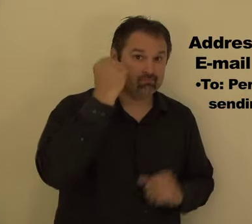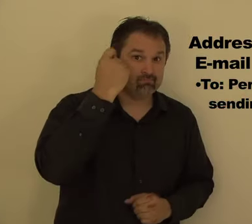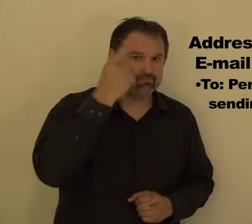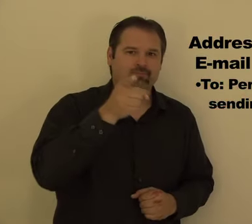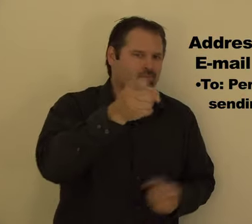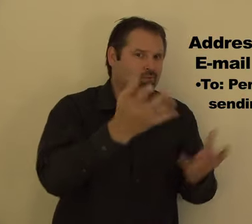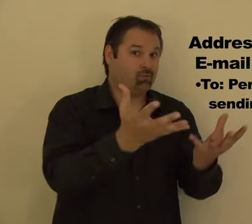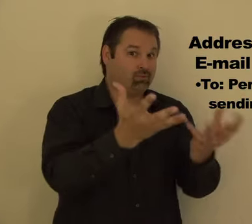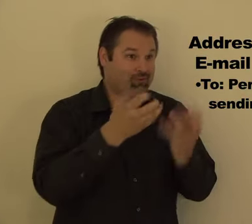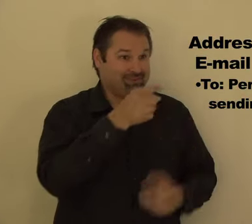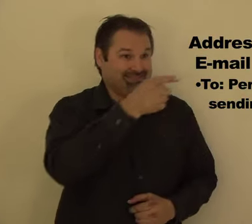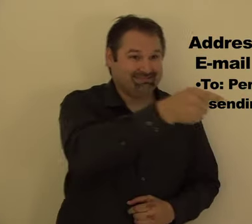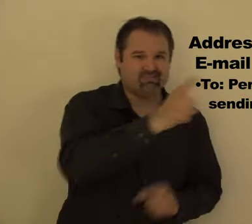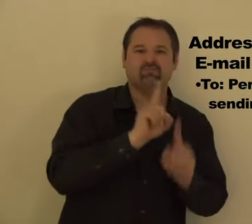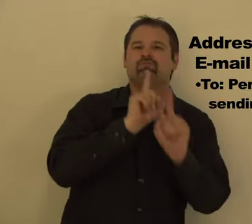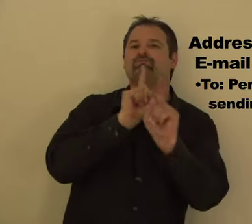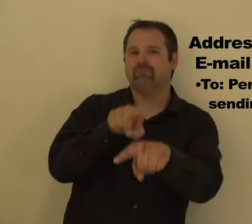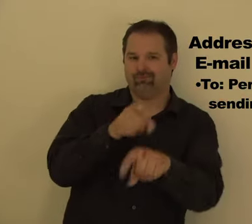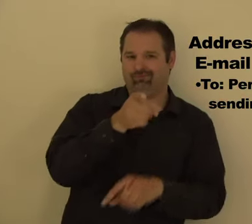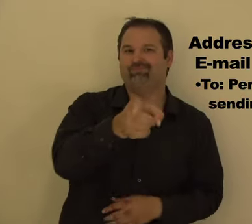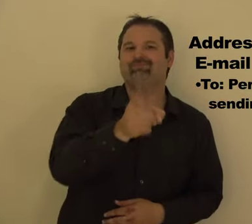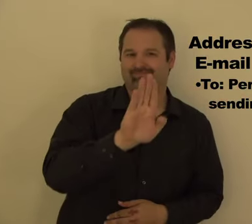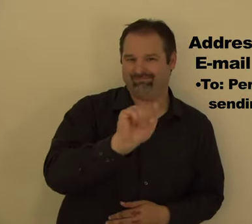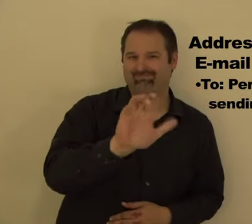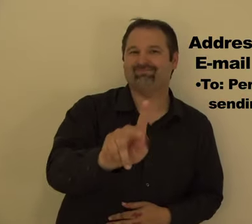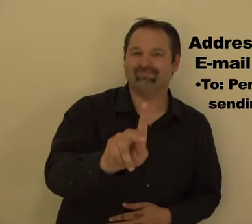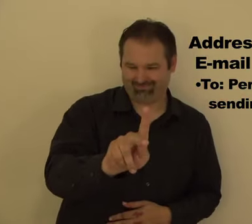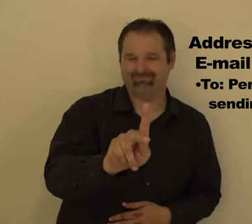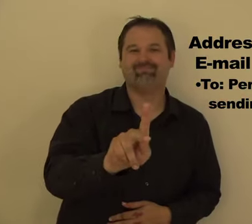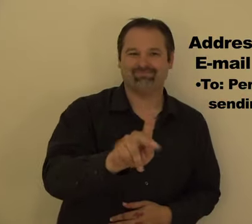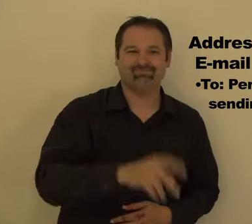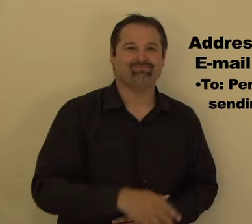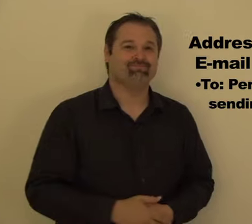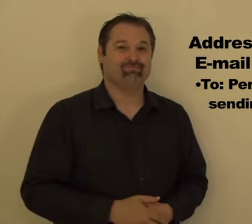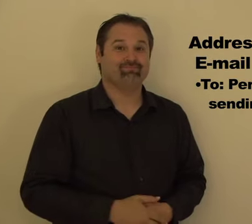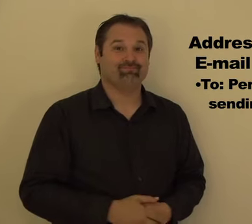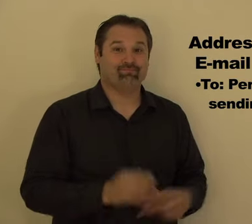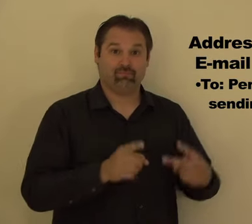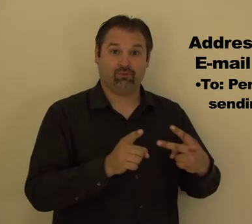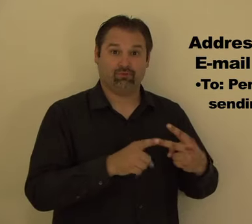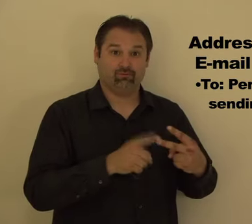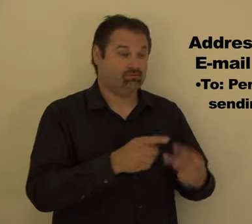The second one, C-C, which stands for carbon copy.